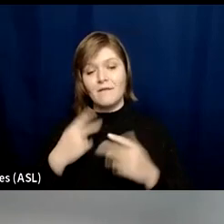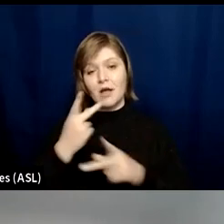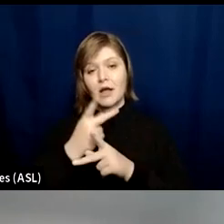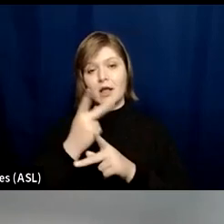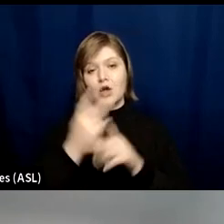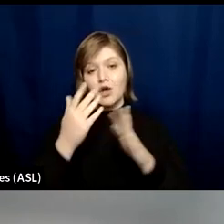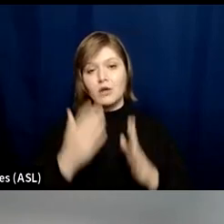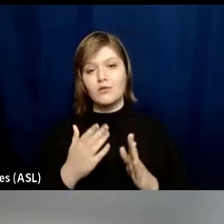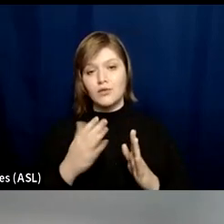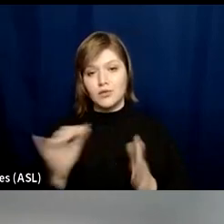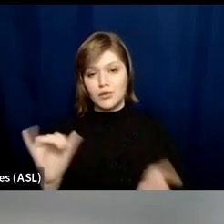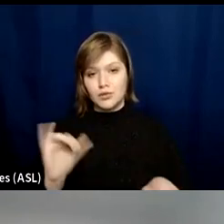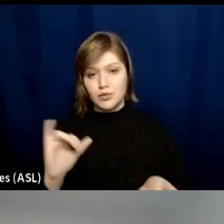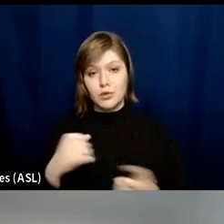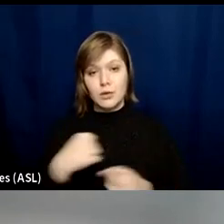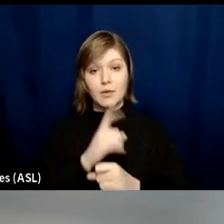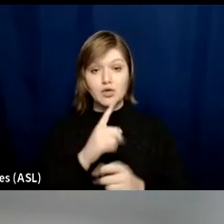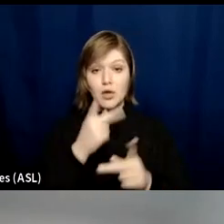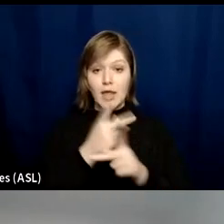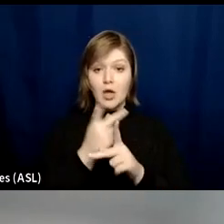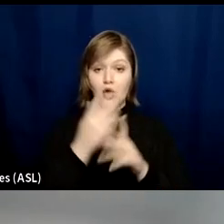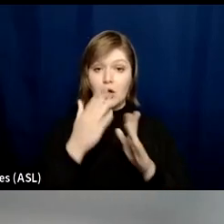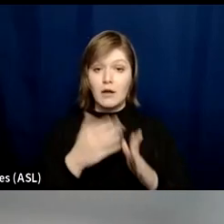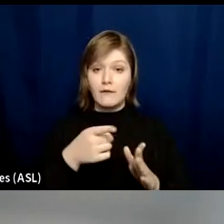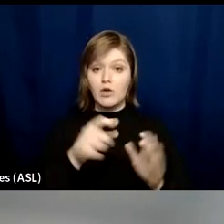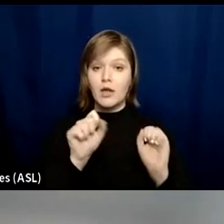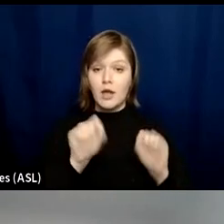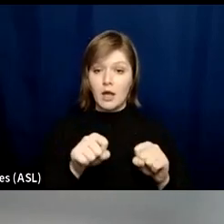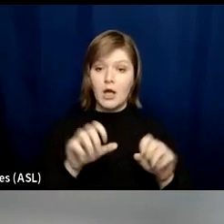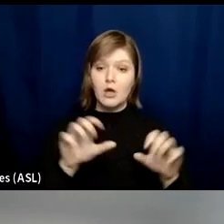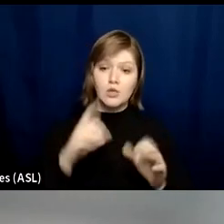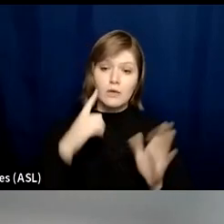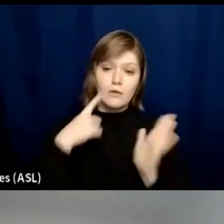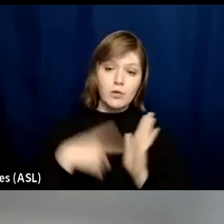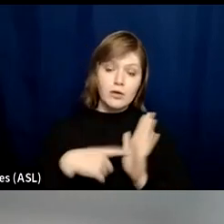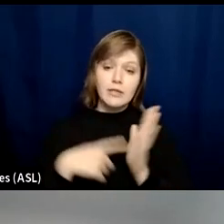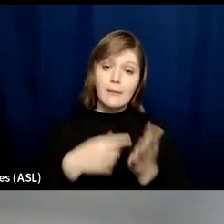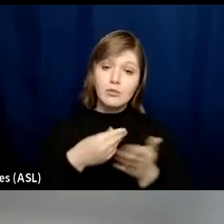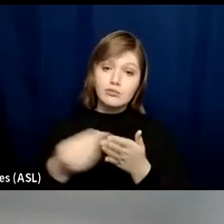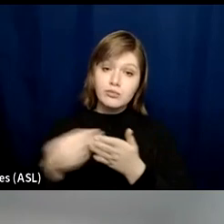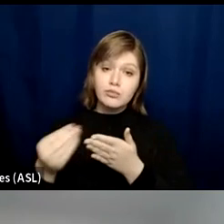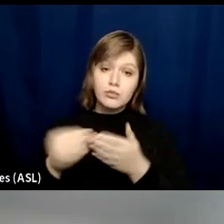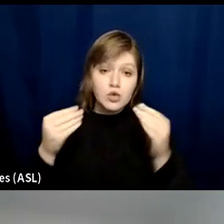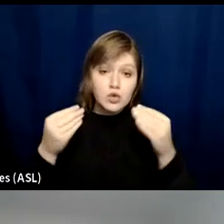LORI Helpful. Does anyone have any other funding sources they wanted to share before we move on to the next question?